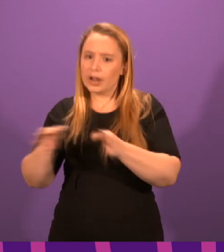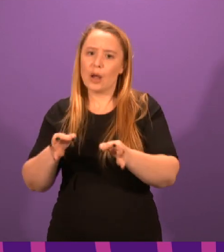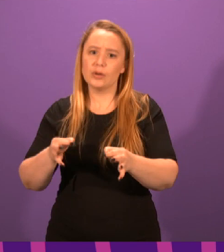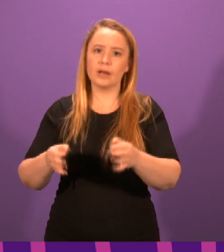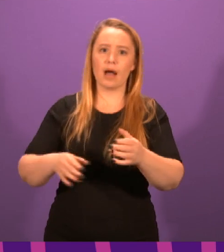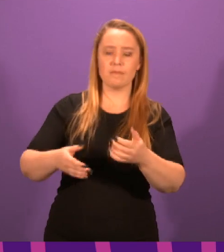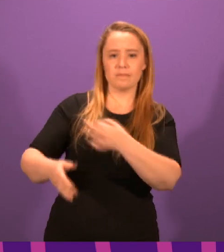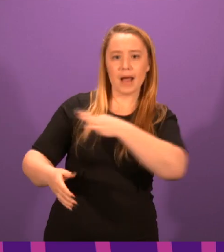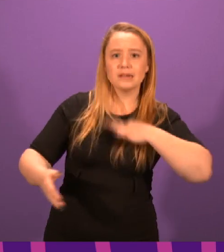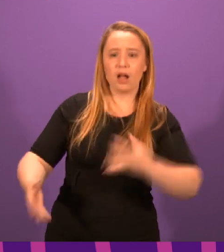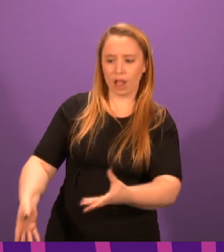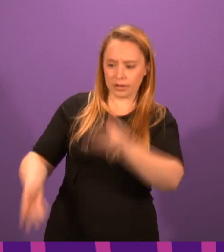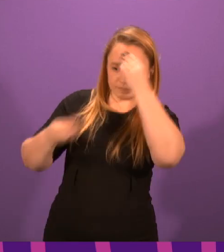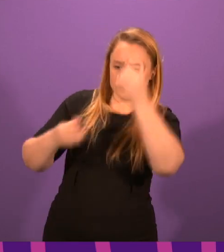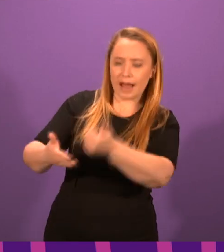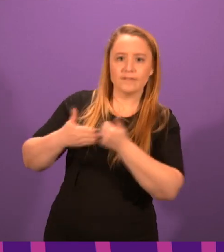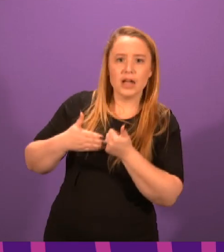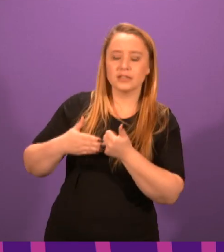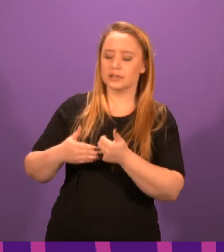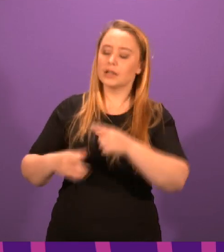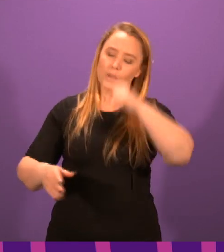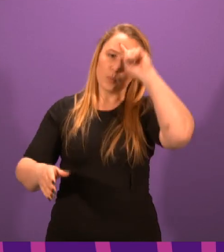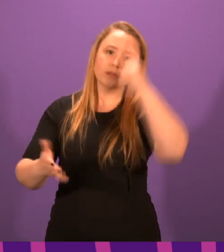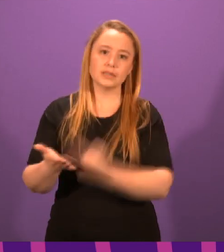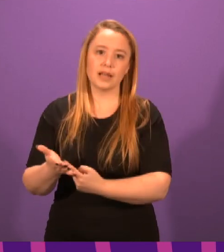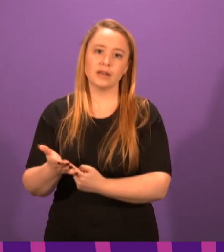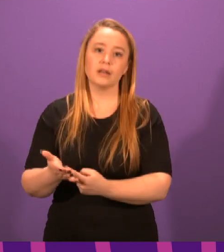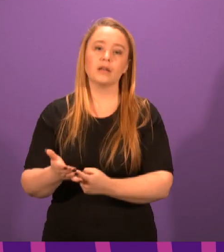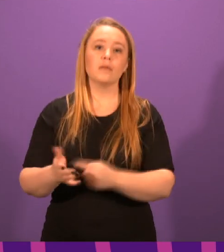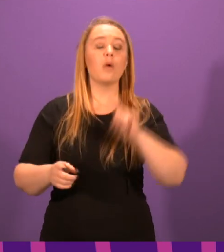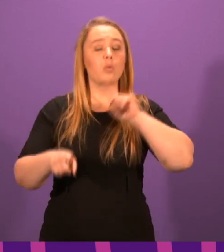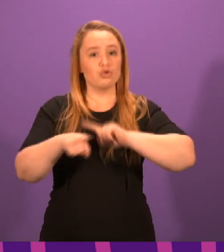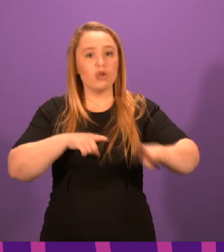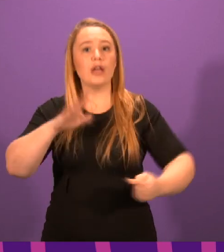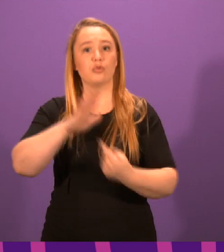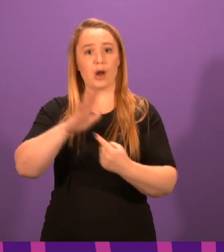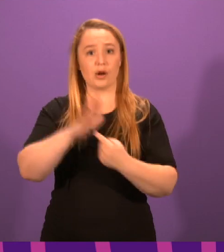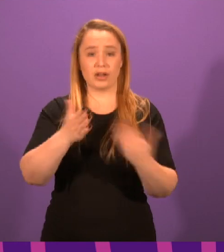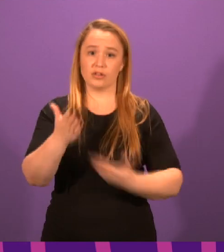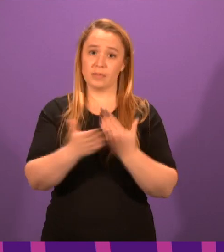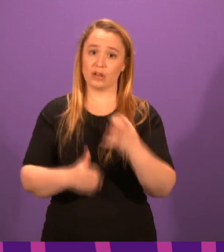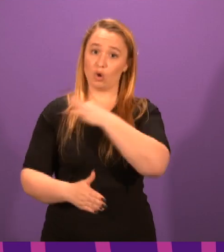in affected boards. Where we can, we will prioritise on the basis of clinical need,